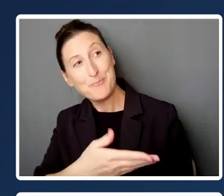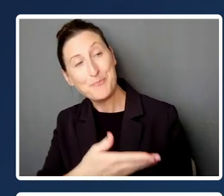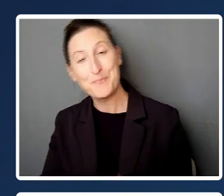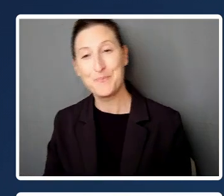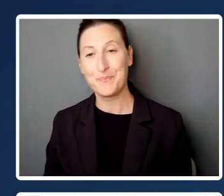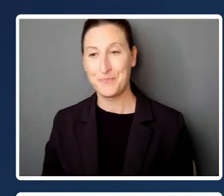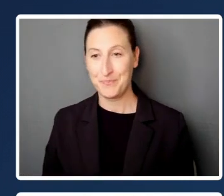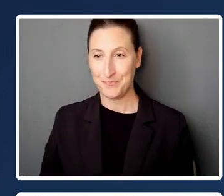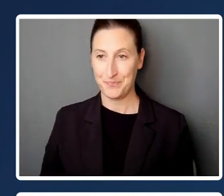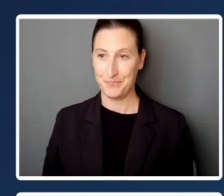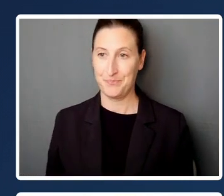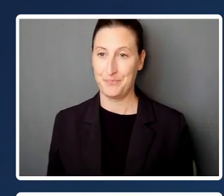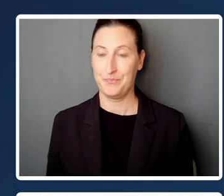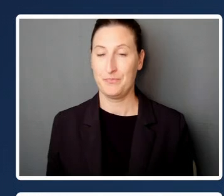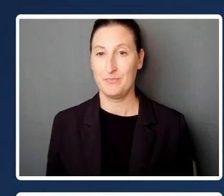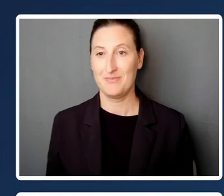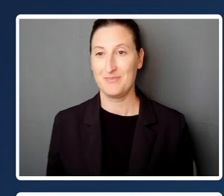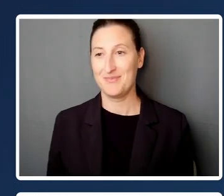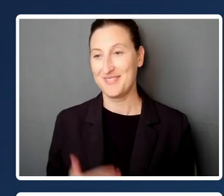Pearl Eni: Thank you, Maureen. Okay. So,